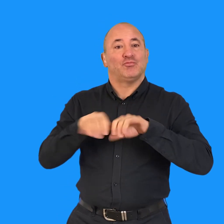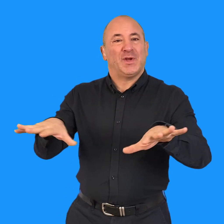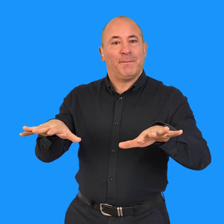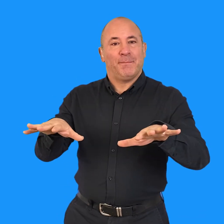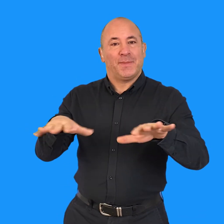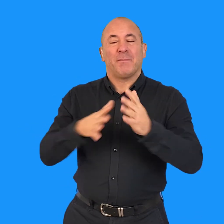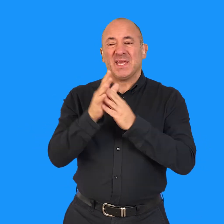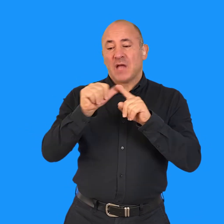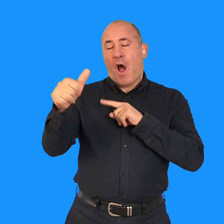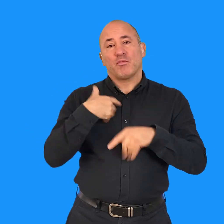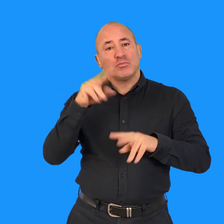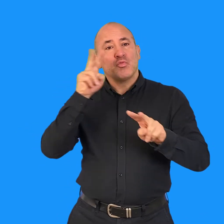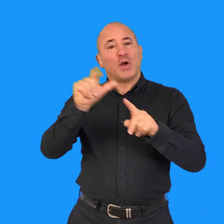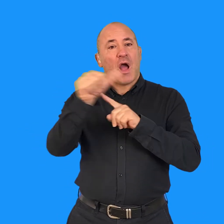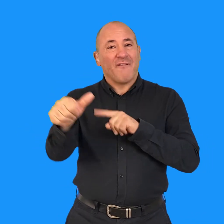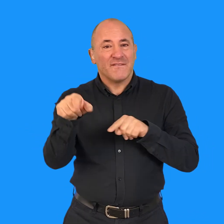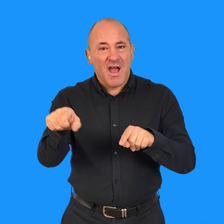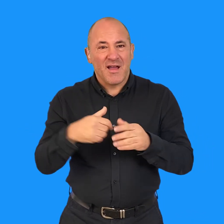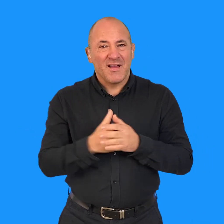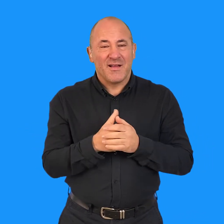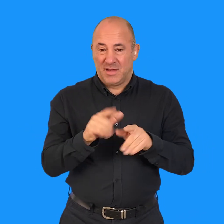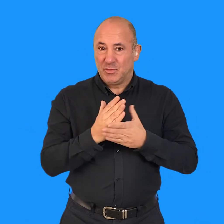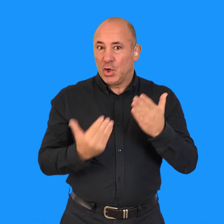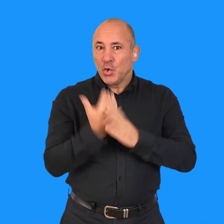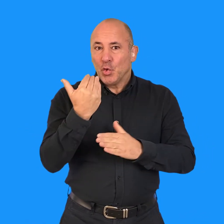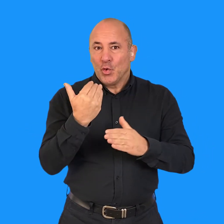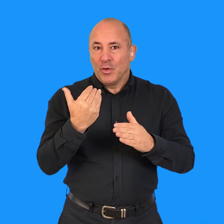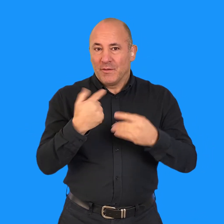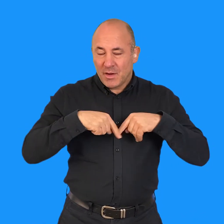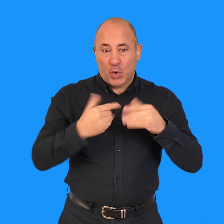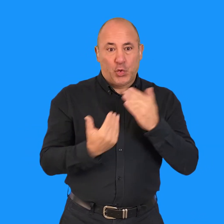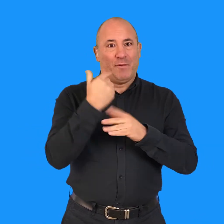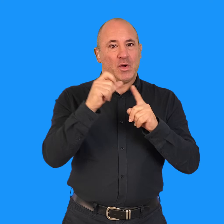We also had it live streamed and then available on demand, which was new to us;